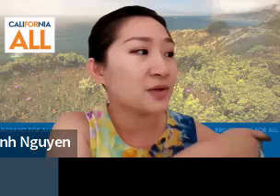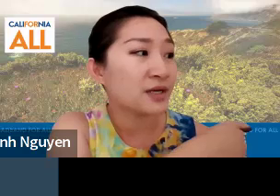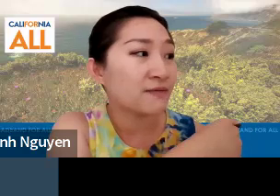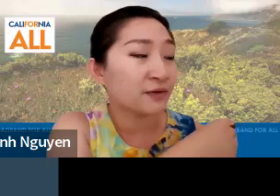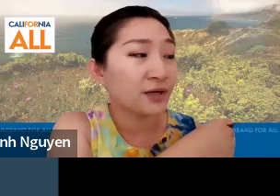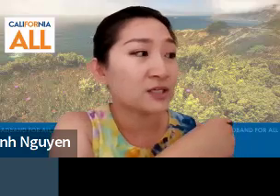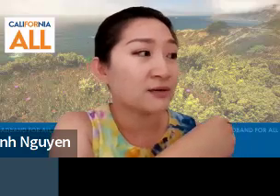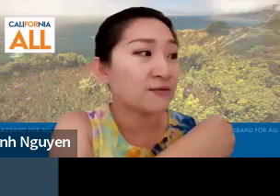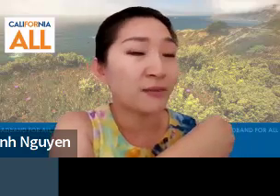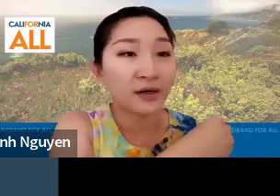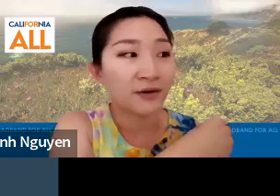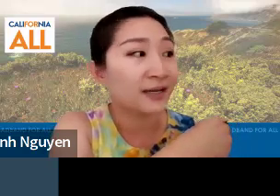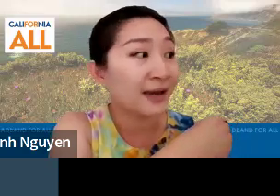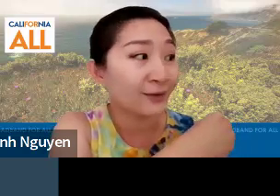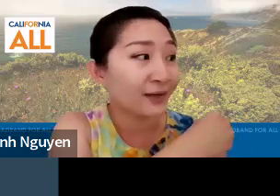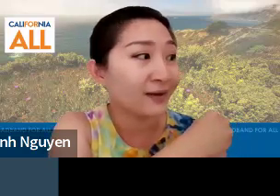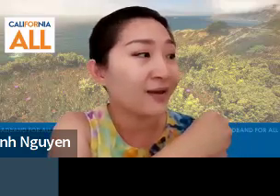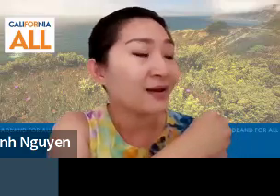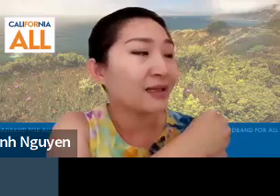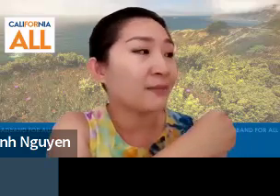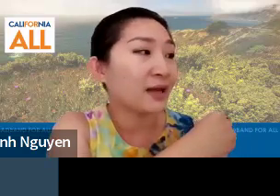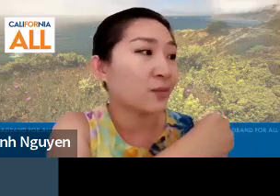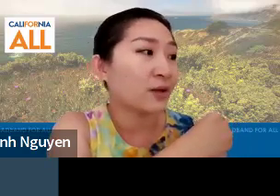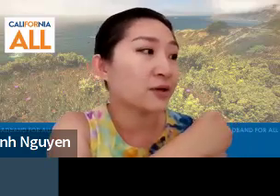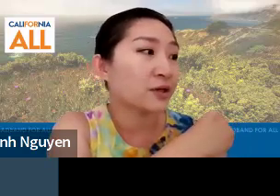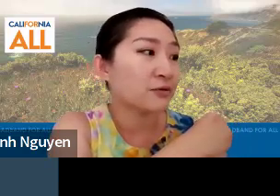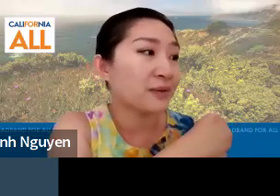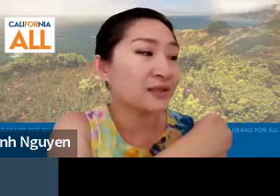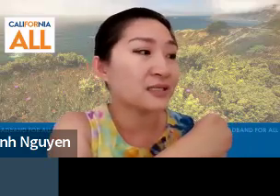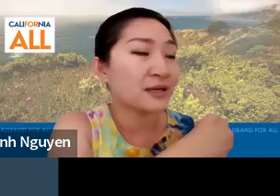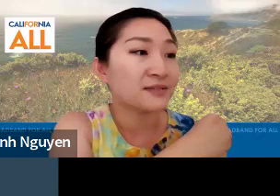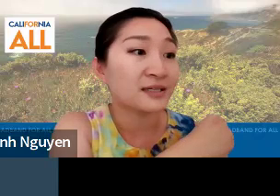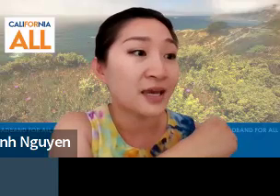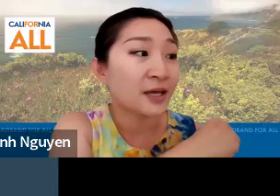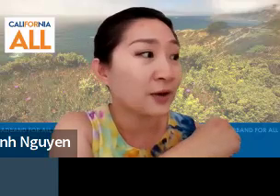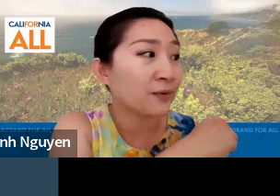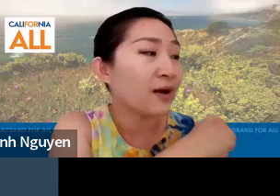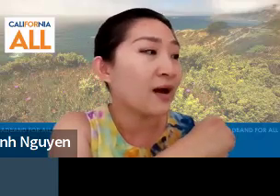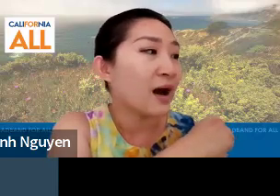community foundation for Monterey County, Climate Equity Working Group at the City of San Diego,